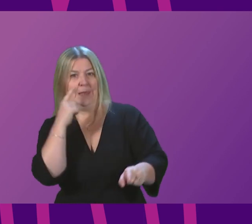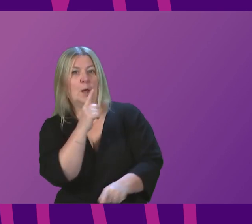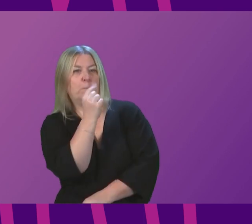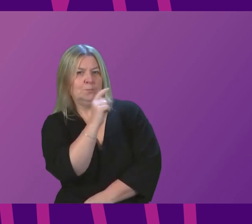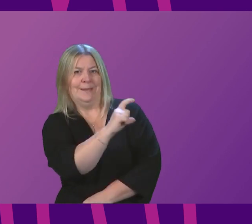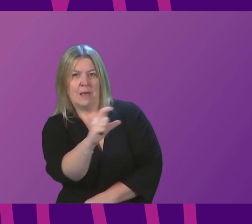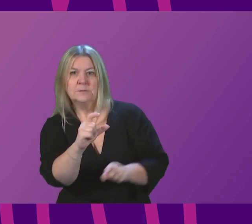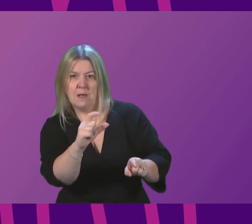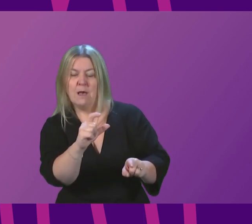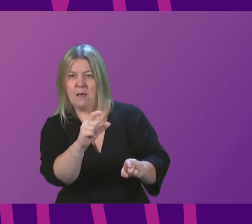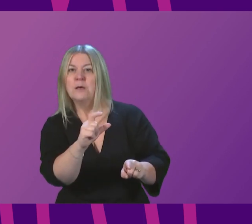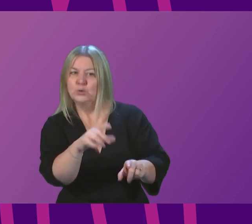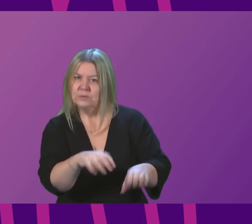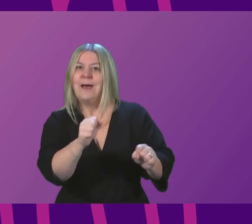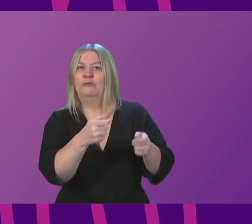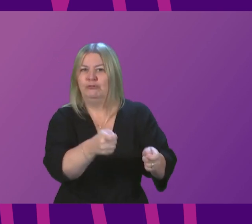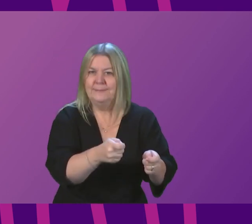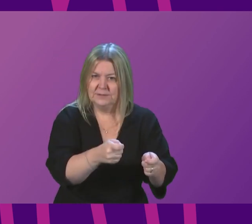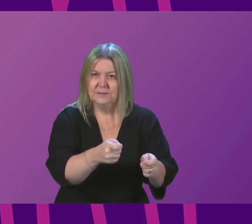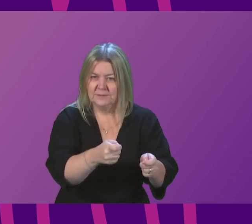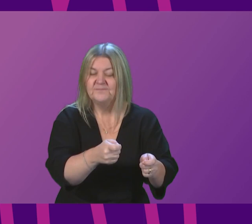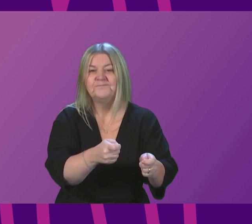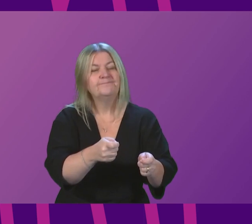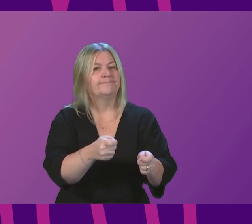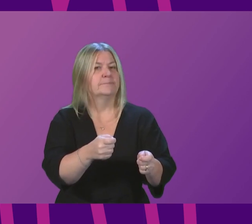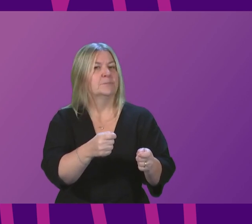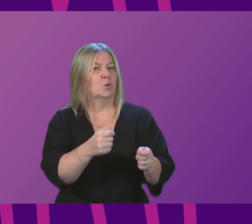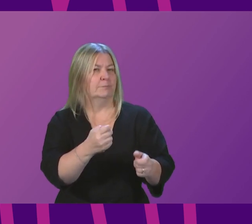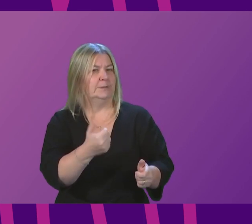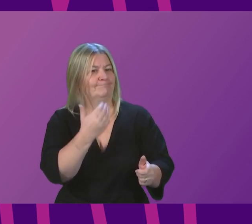Also, since the start of the pandemic, we have established the first early cancer diagnostic